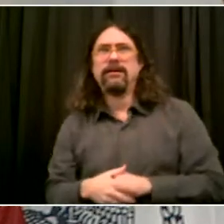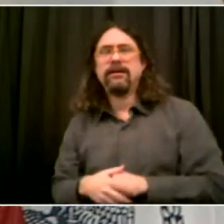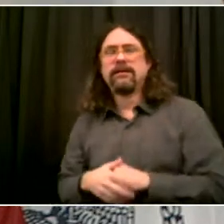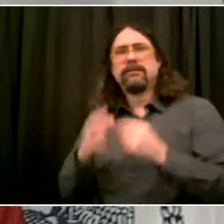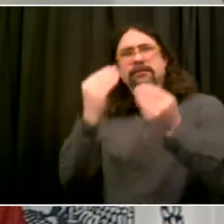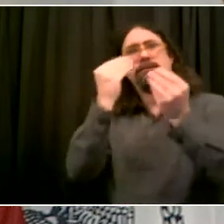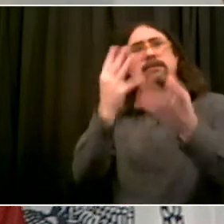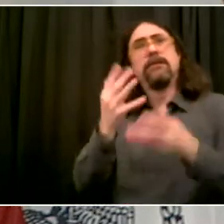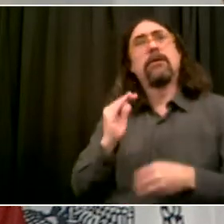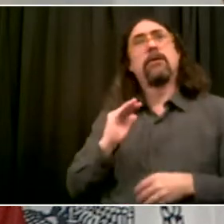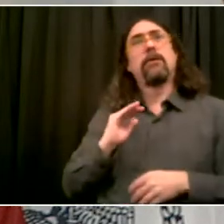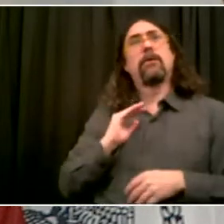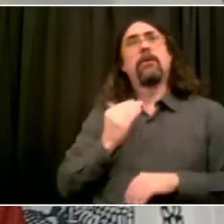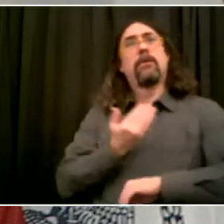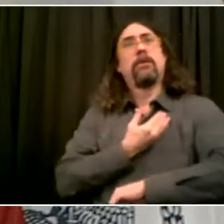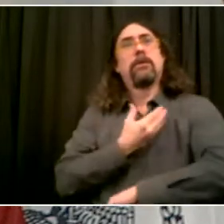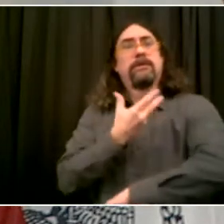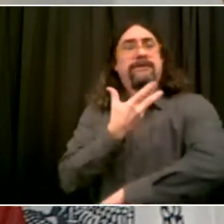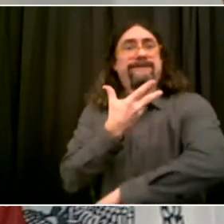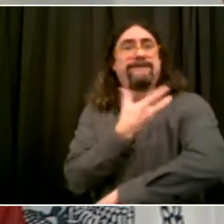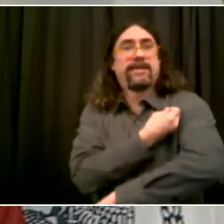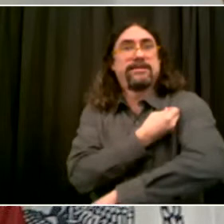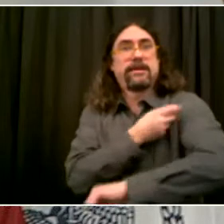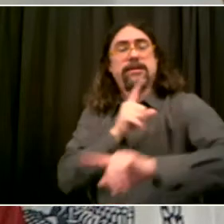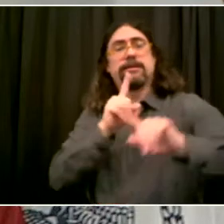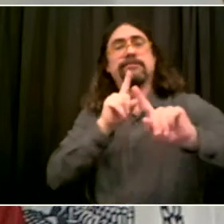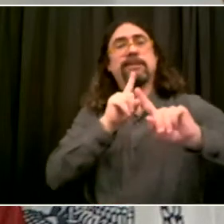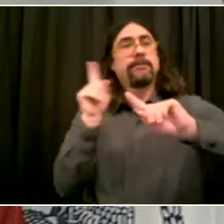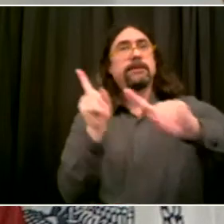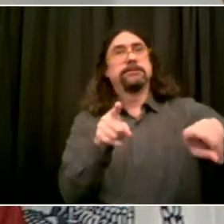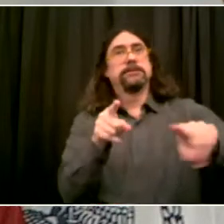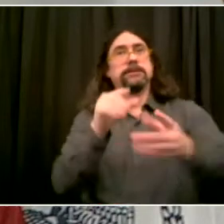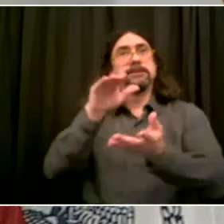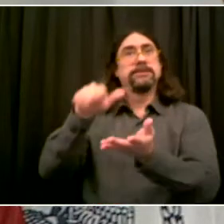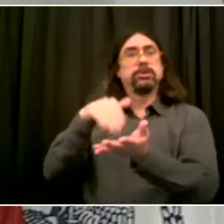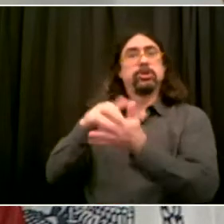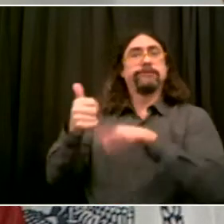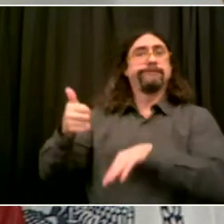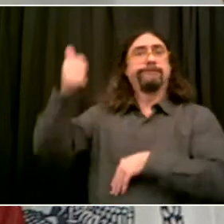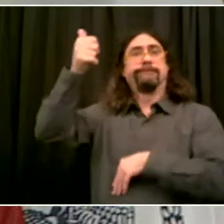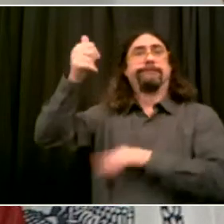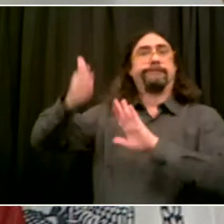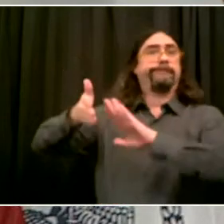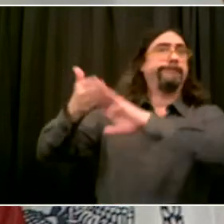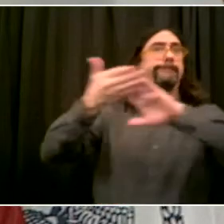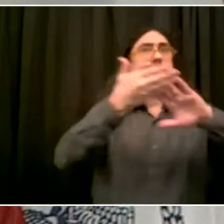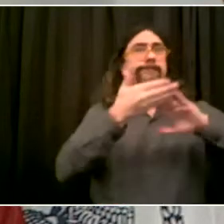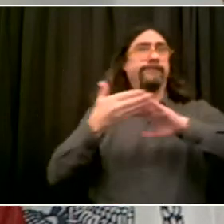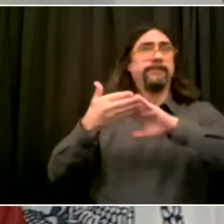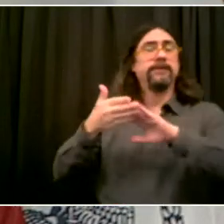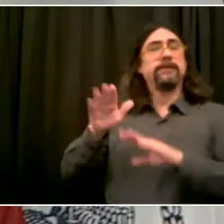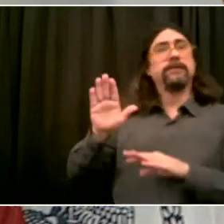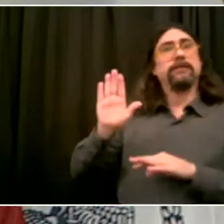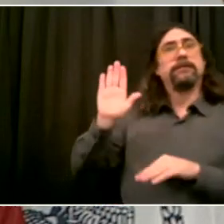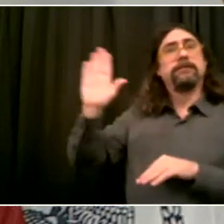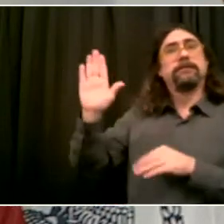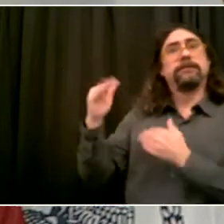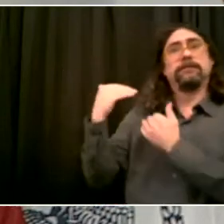HHAS RESPONSIBILITIES